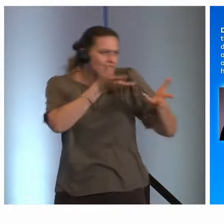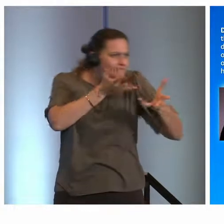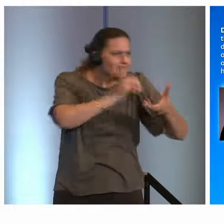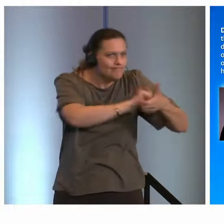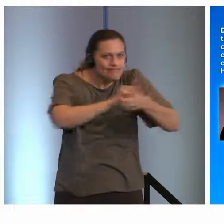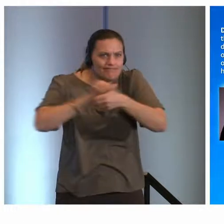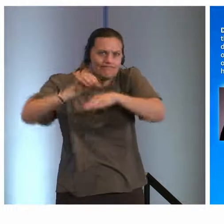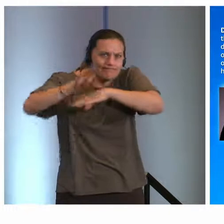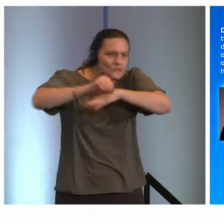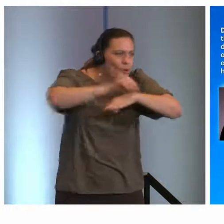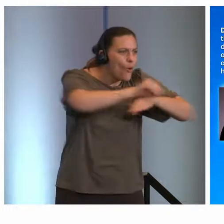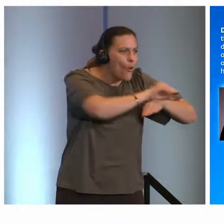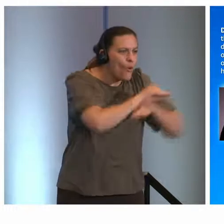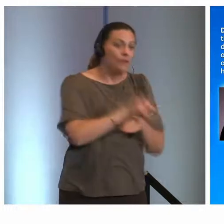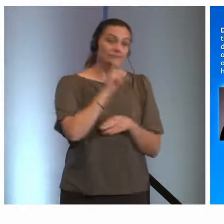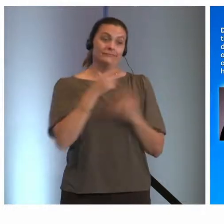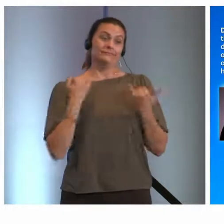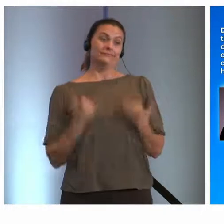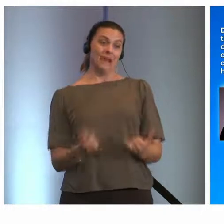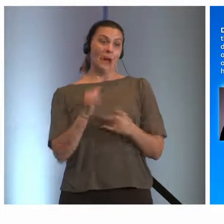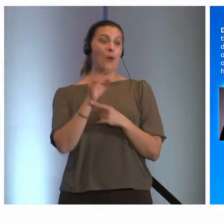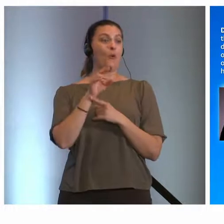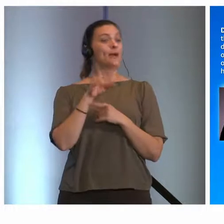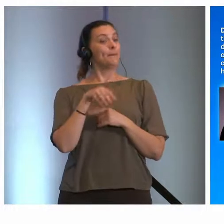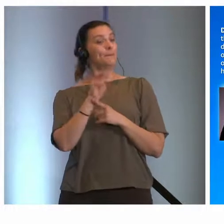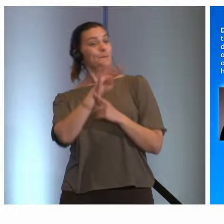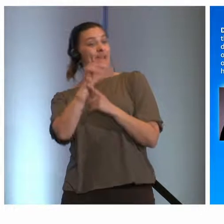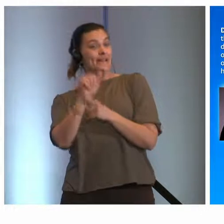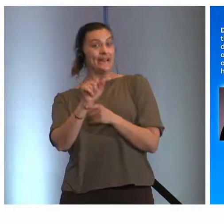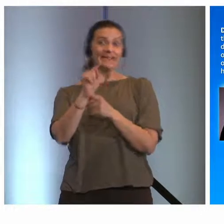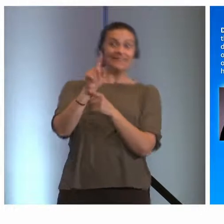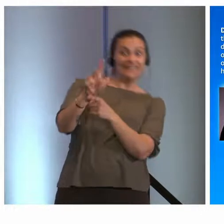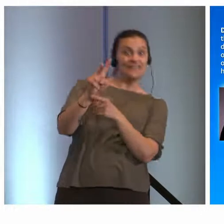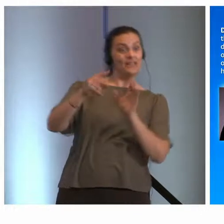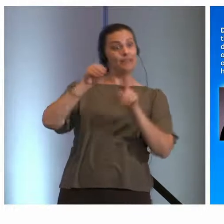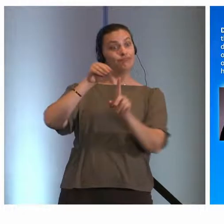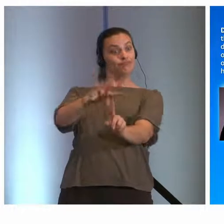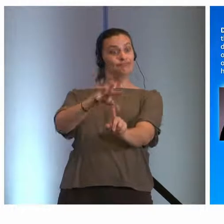and foundations and universities and most of the disability movement in film and television, is because of this